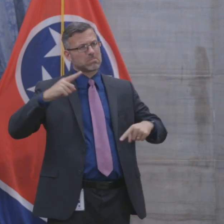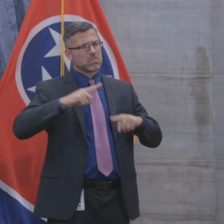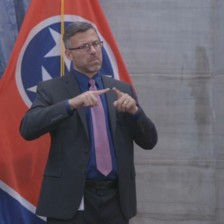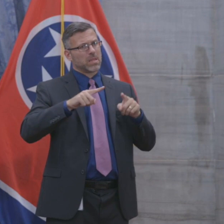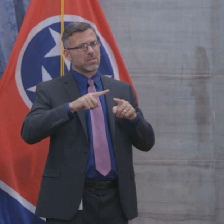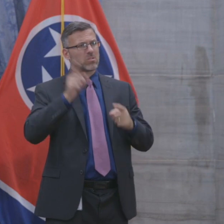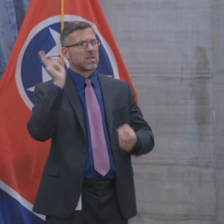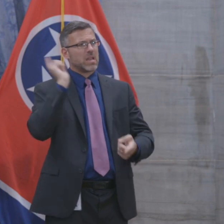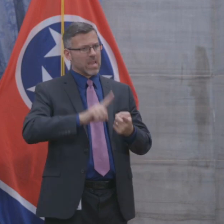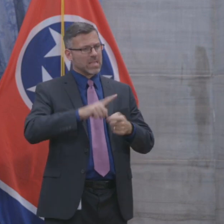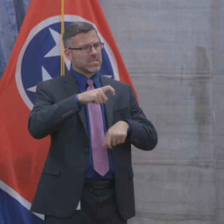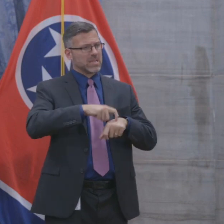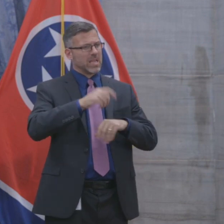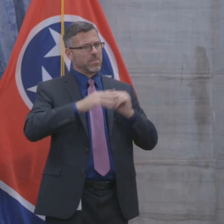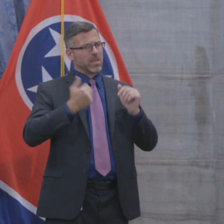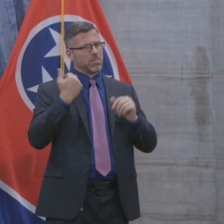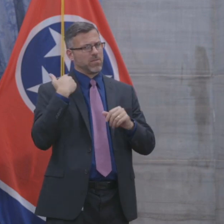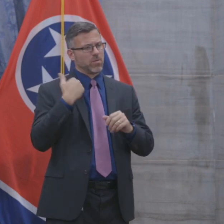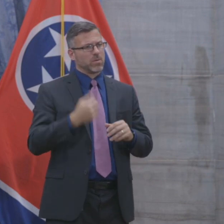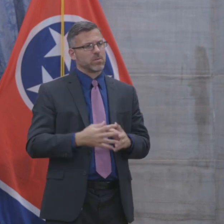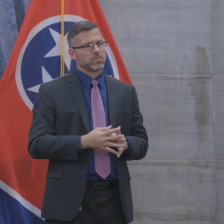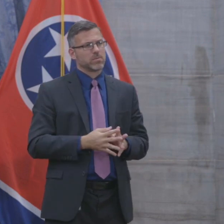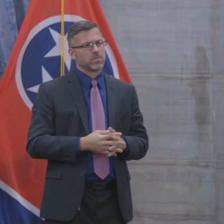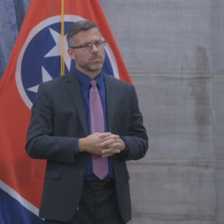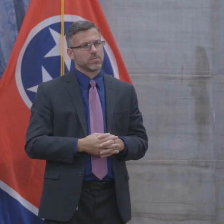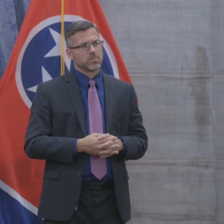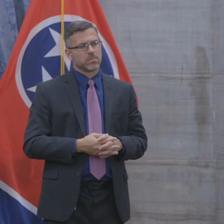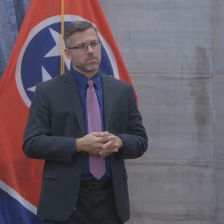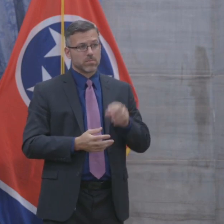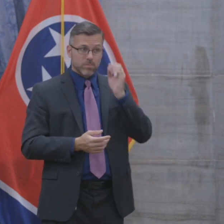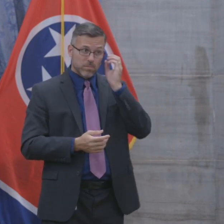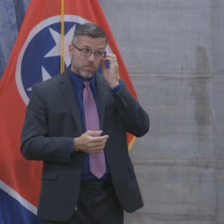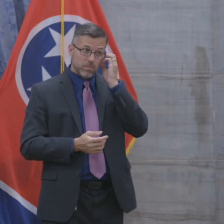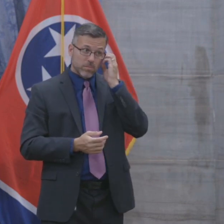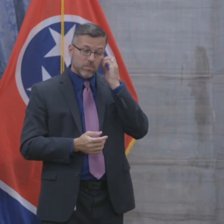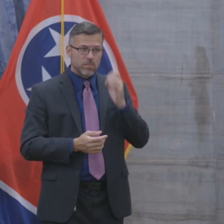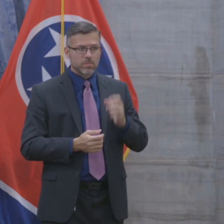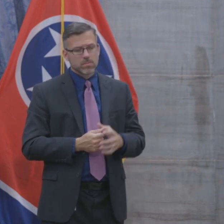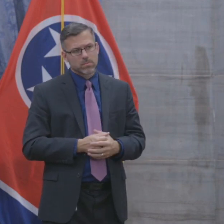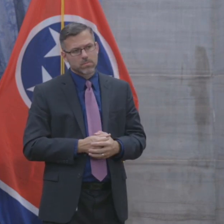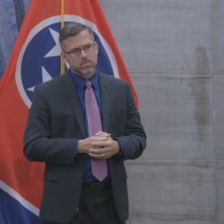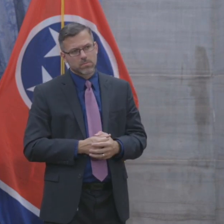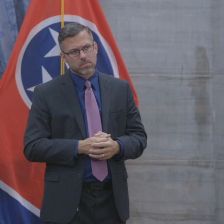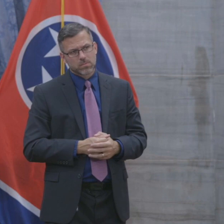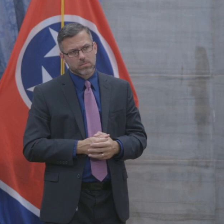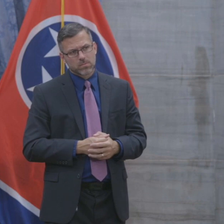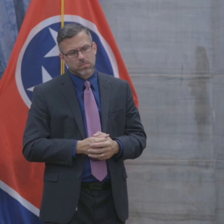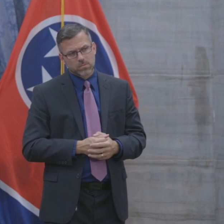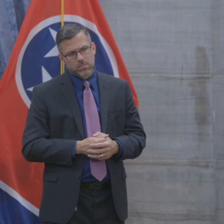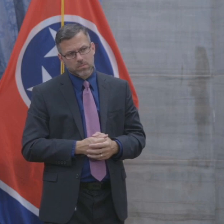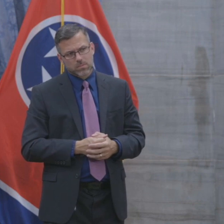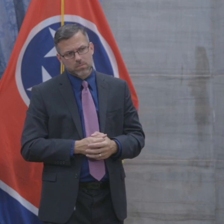of delays are certainly upsetting. But I haven't heard a lot of those prolonged anecdotes lately. I looked at